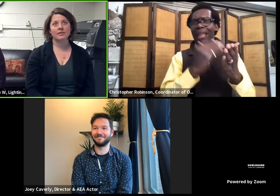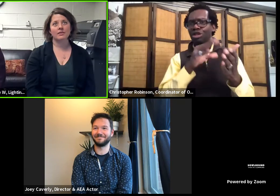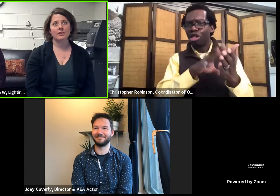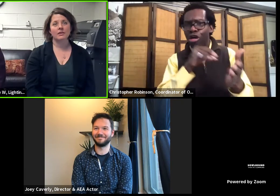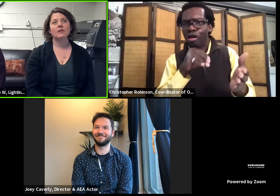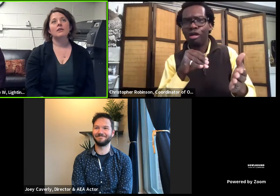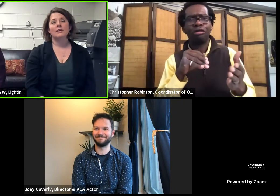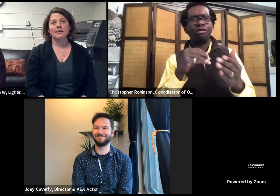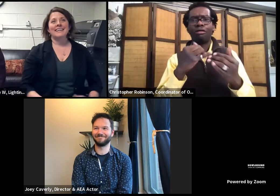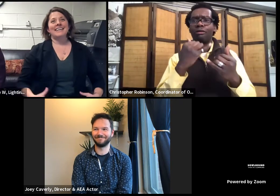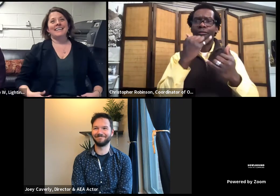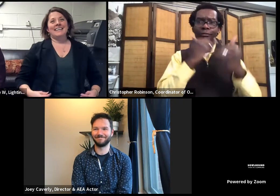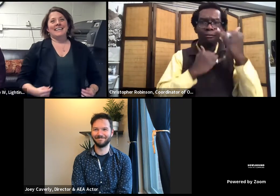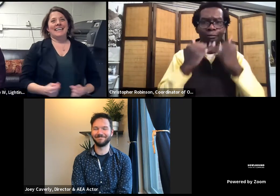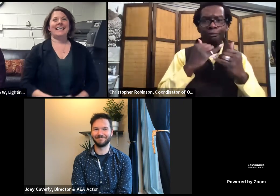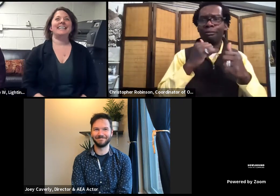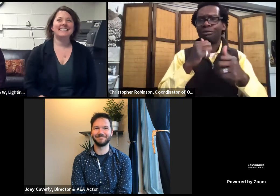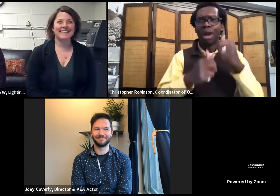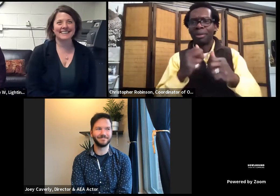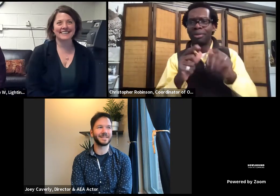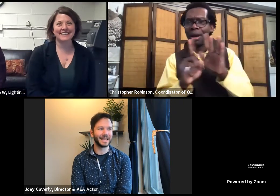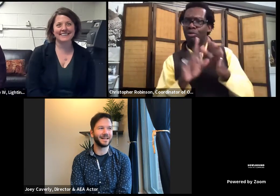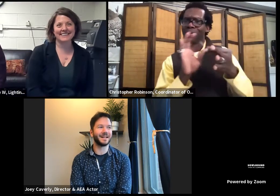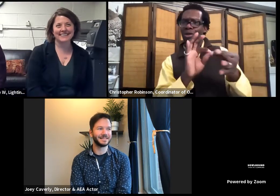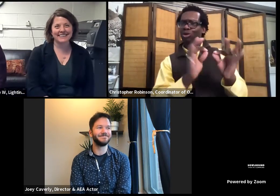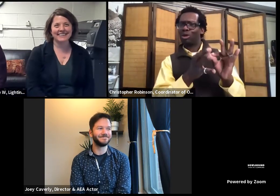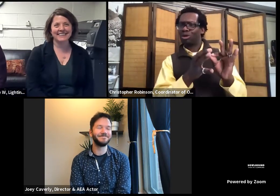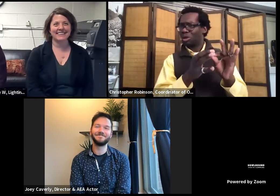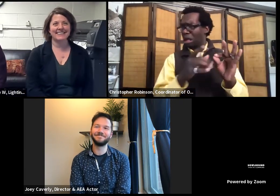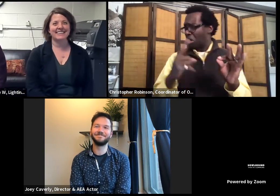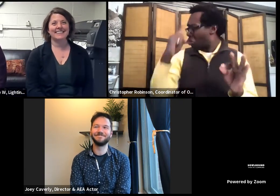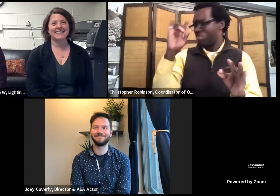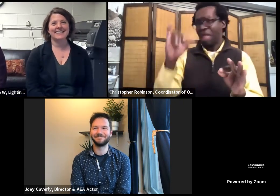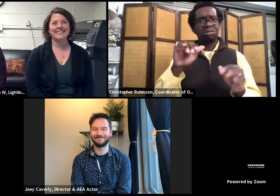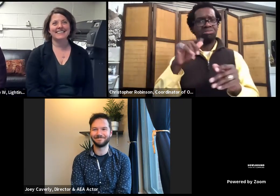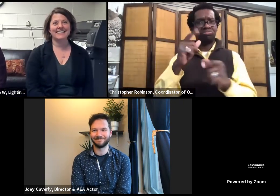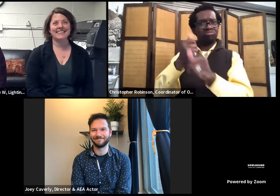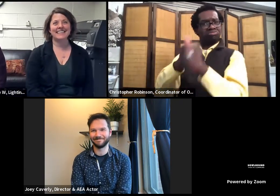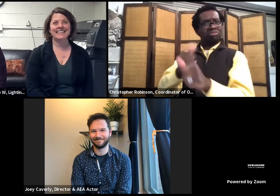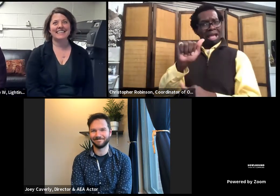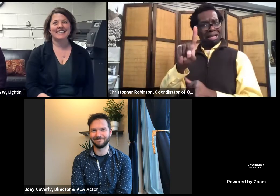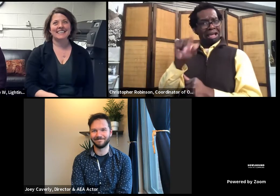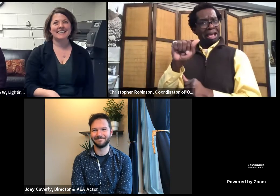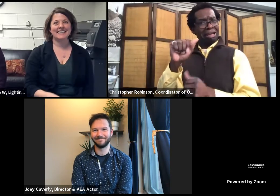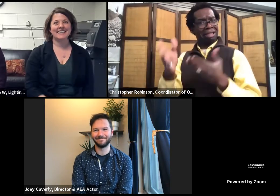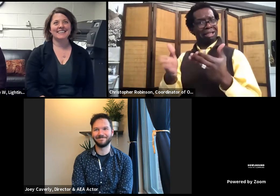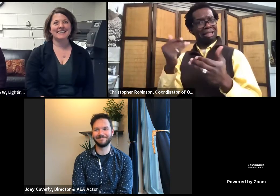So we're into the issue of interpreters. What have you learned with hiring interpreters, bringing interpreters into the theater for rehearsals